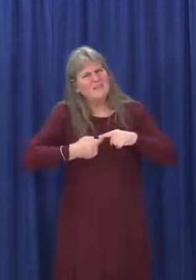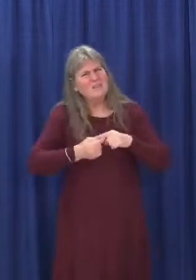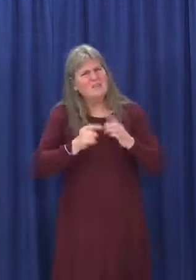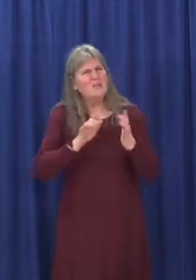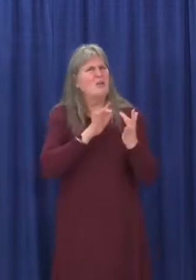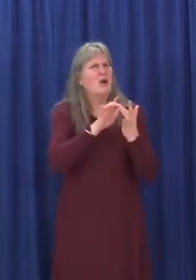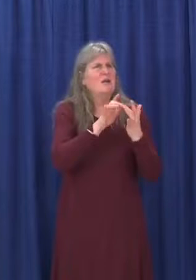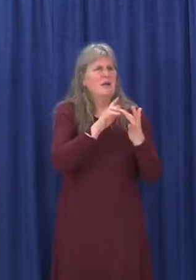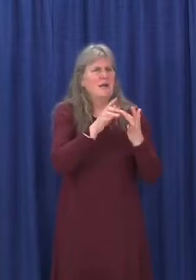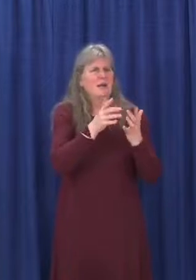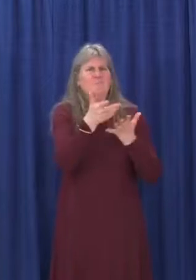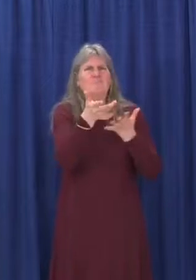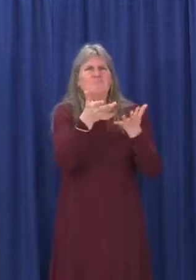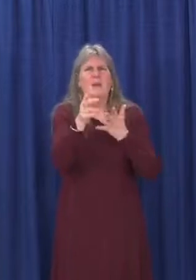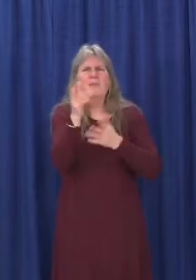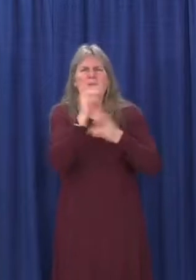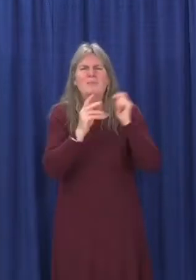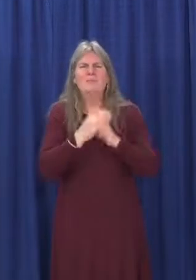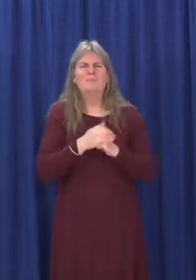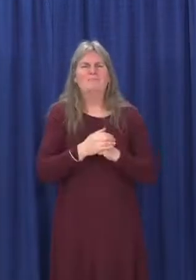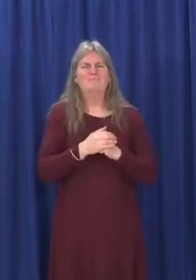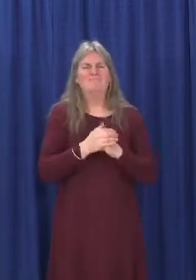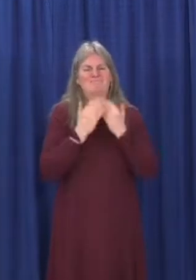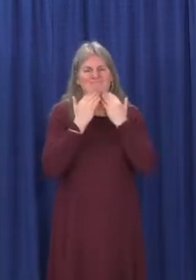Thank you. [Speaking Indigenous language]